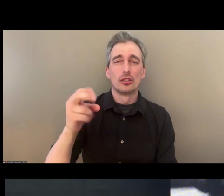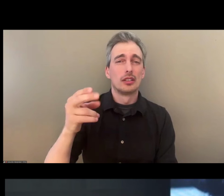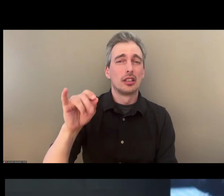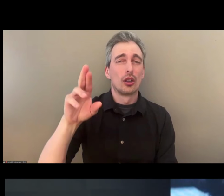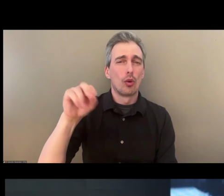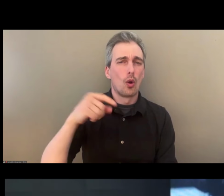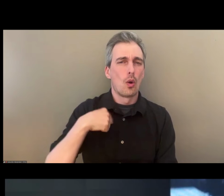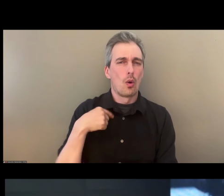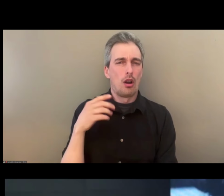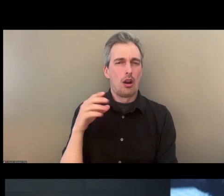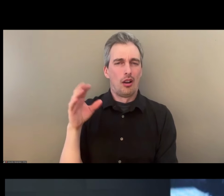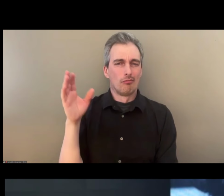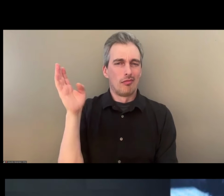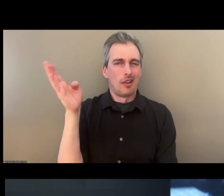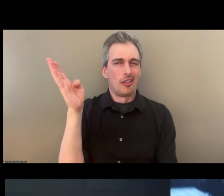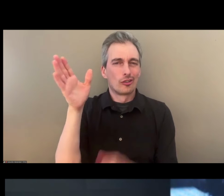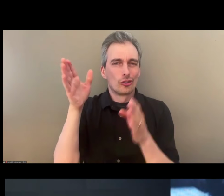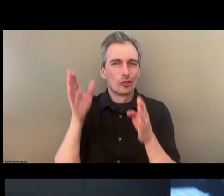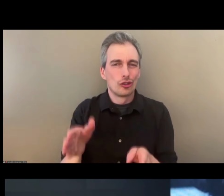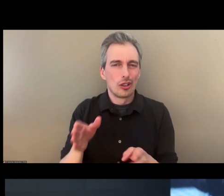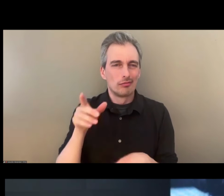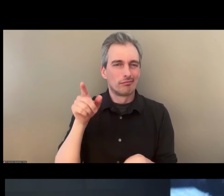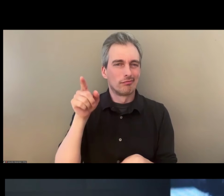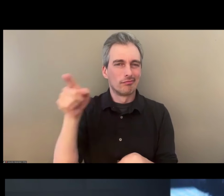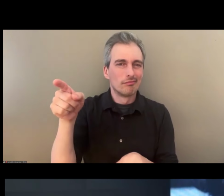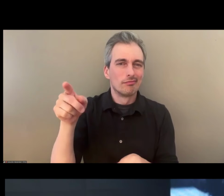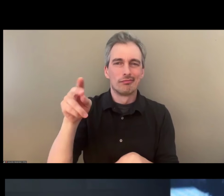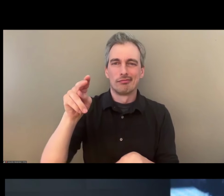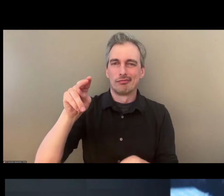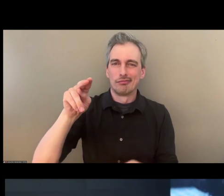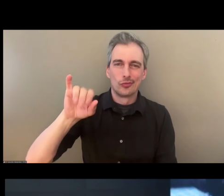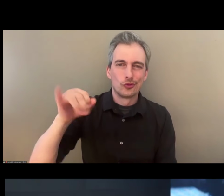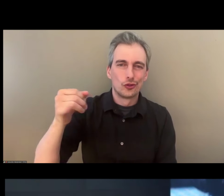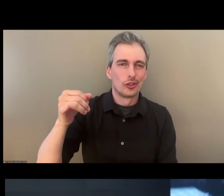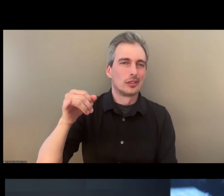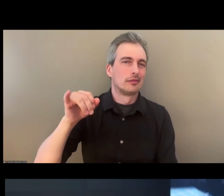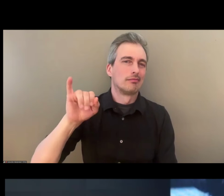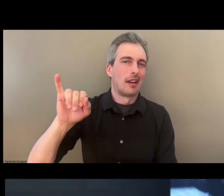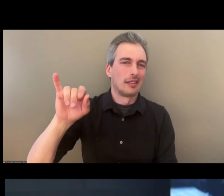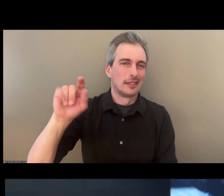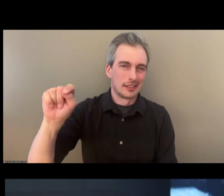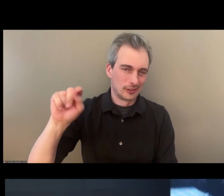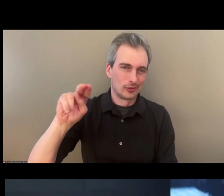Where I teach courses like user experience design or data analysis or programming.